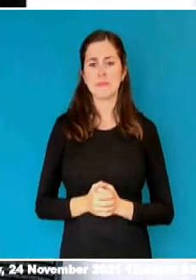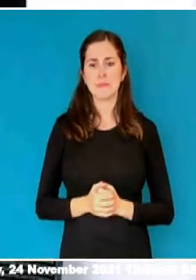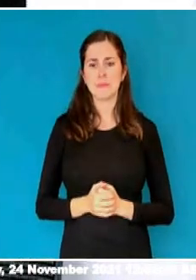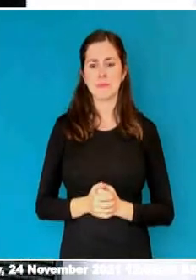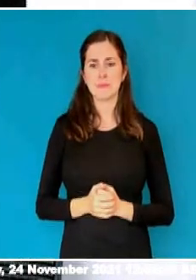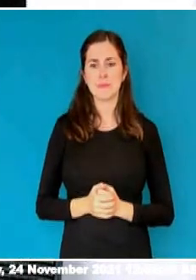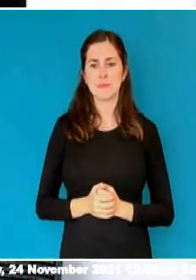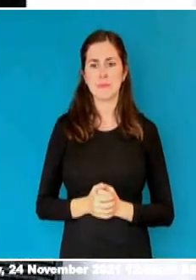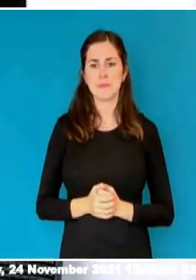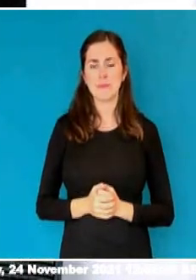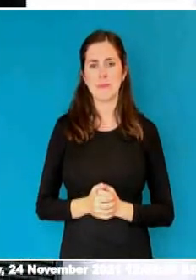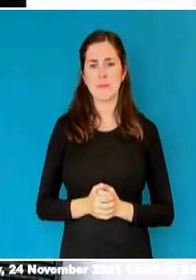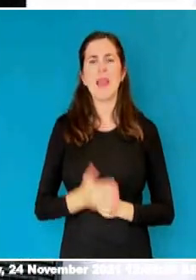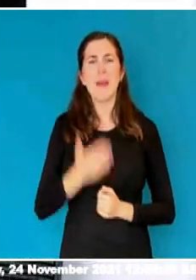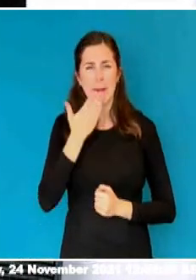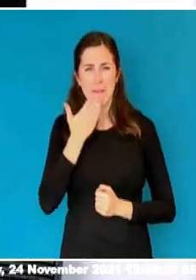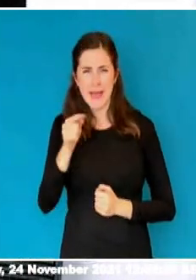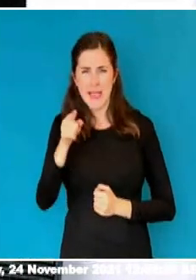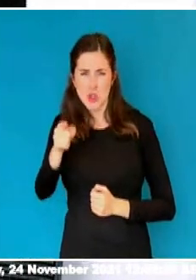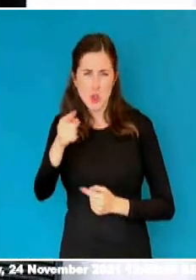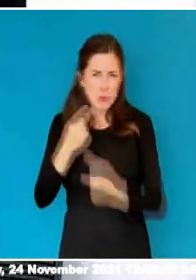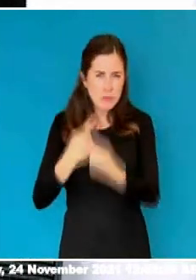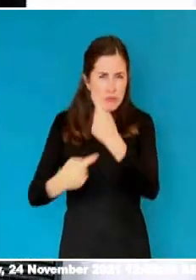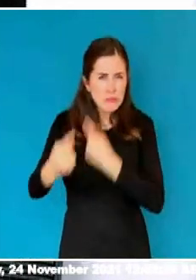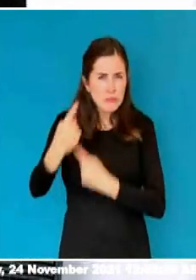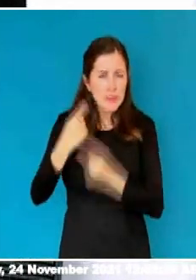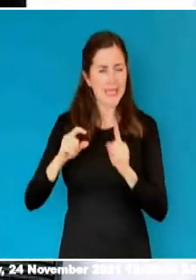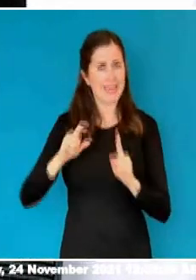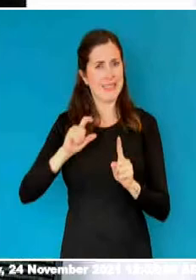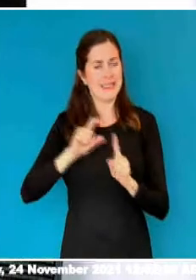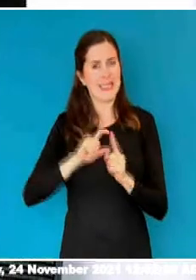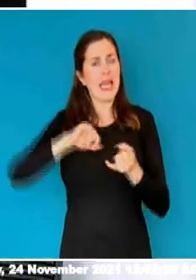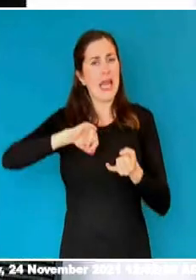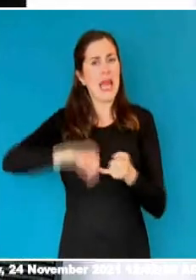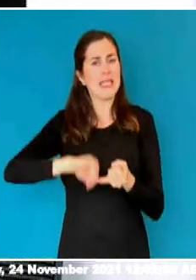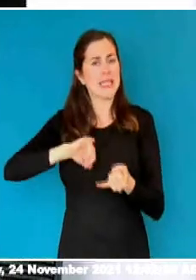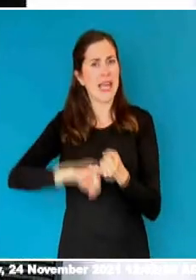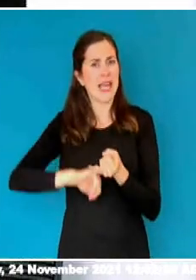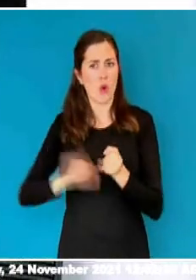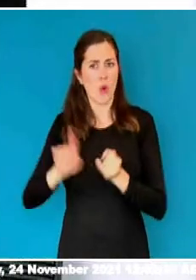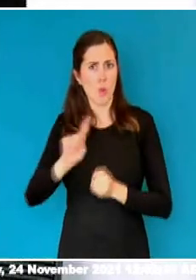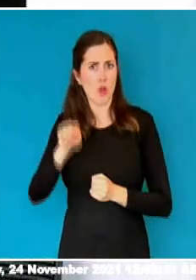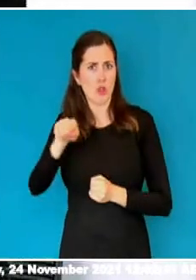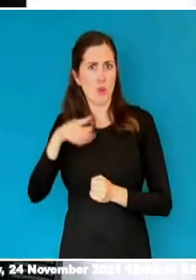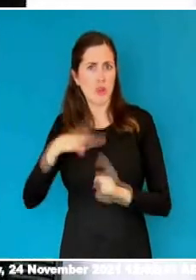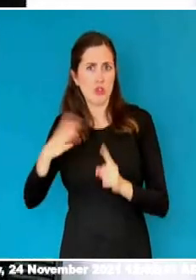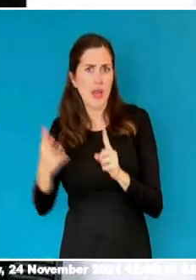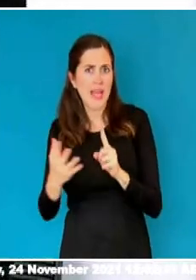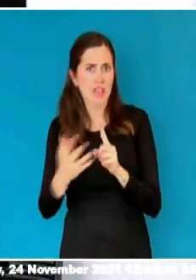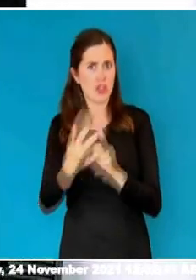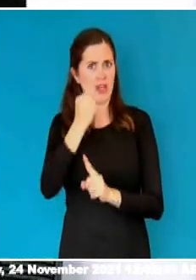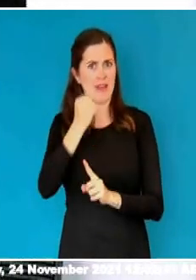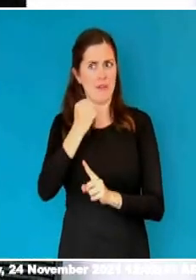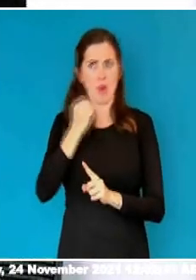you able to tell the Royal Commission what it is that the Department is seeking to achieve through its adjustments policy?